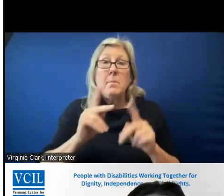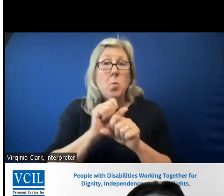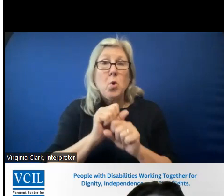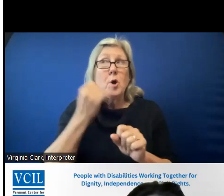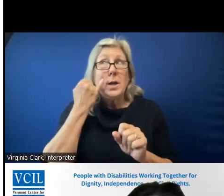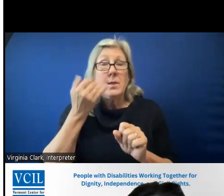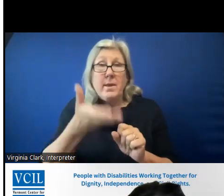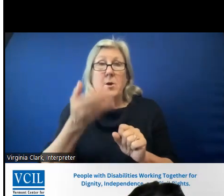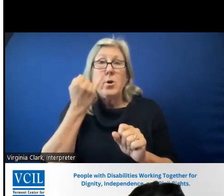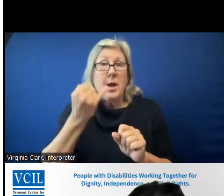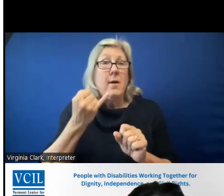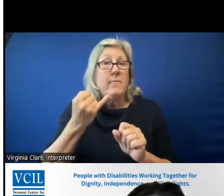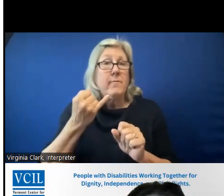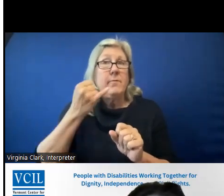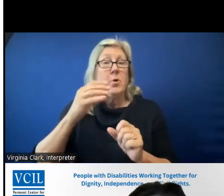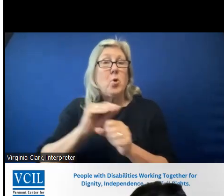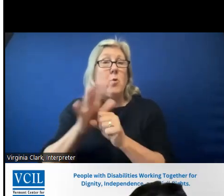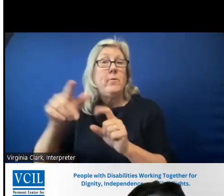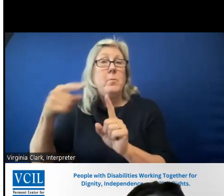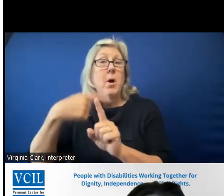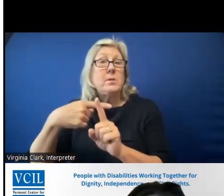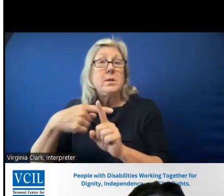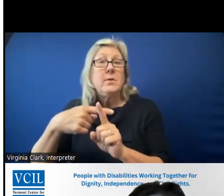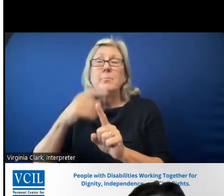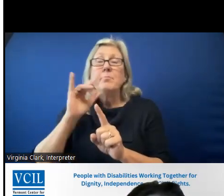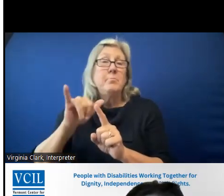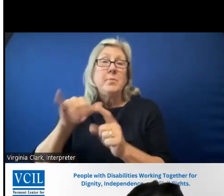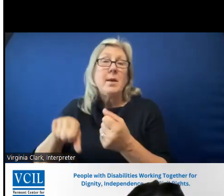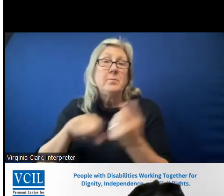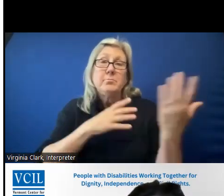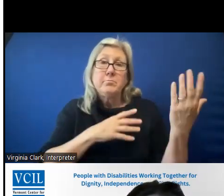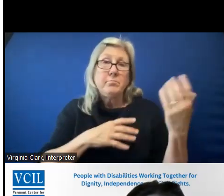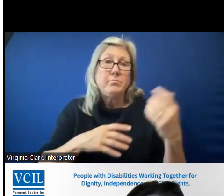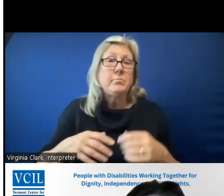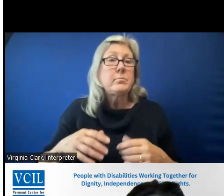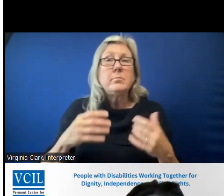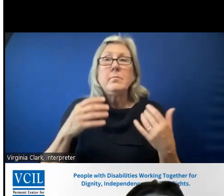Yet, current policy response provides nothing more often empty platitudes in the face of